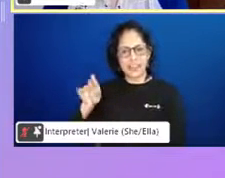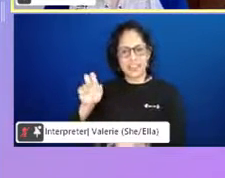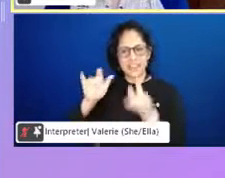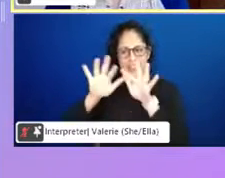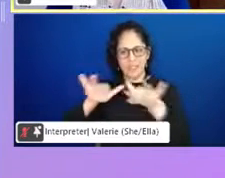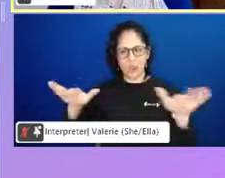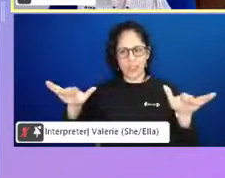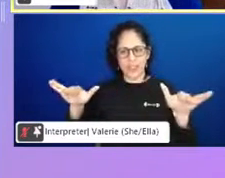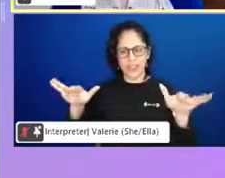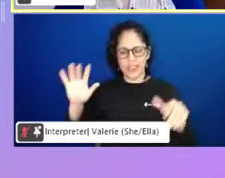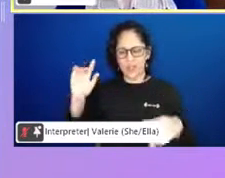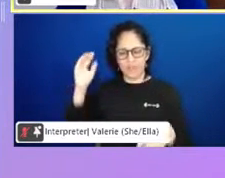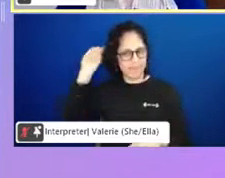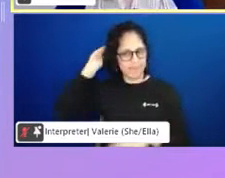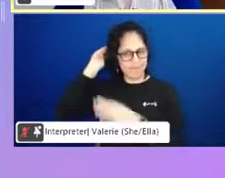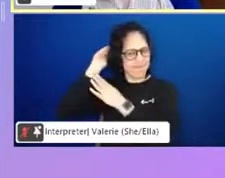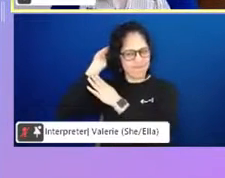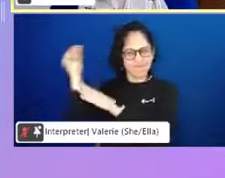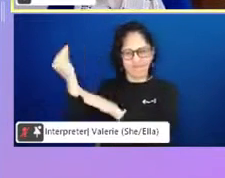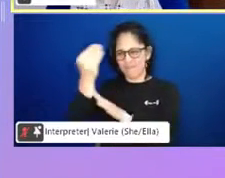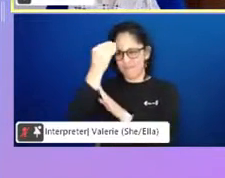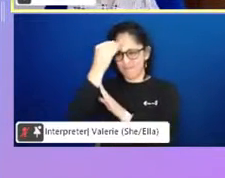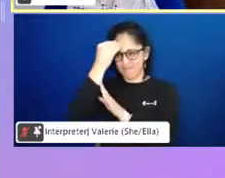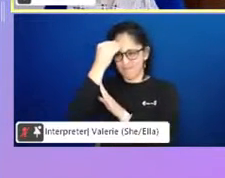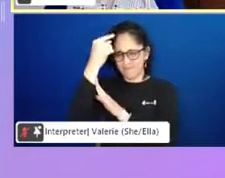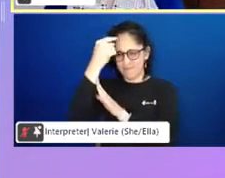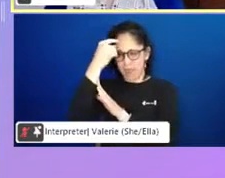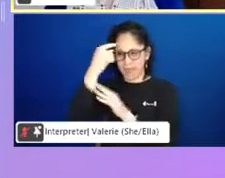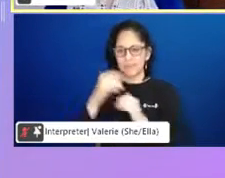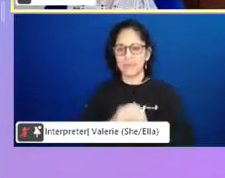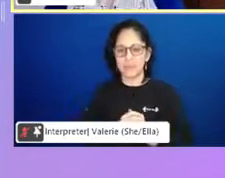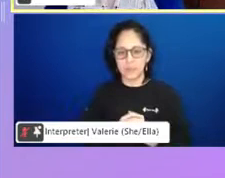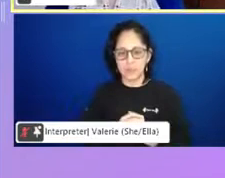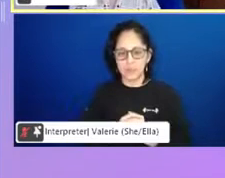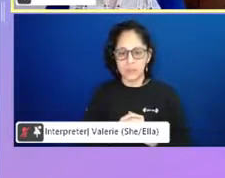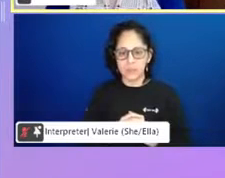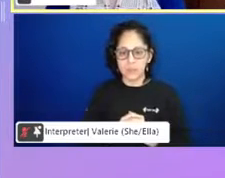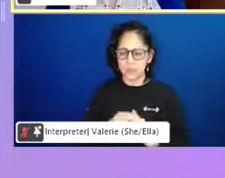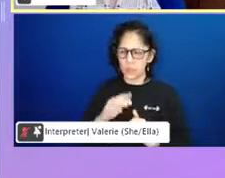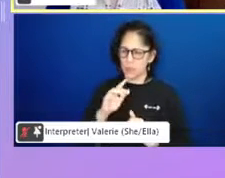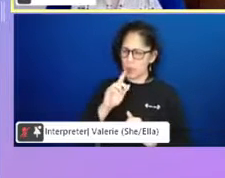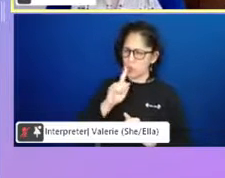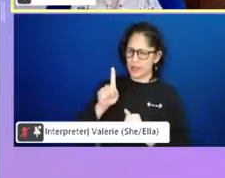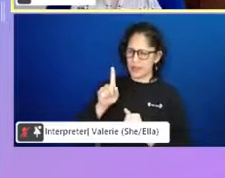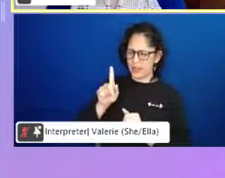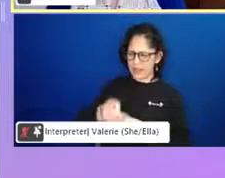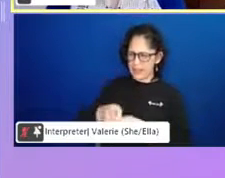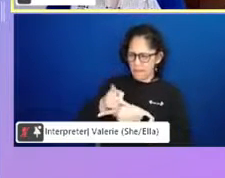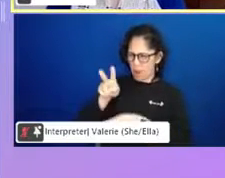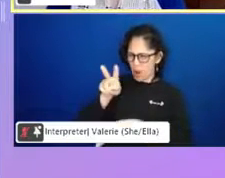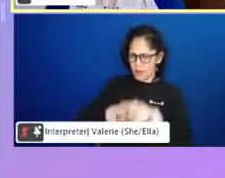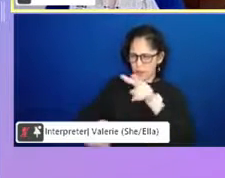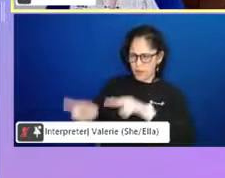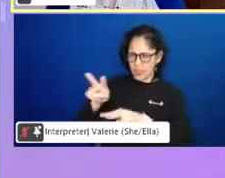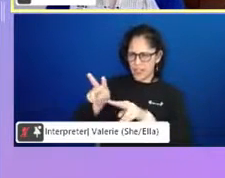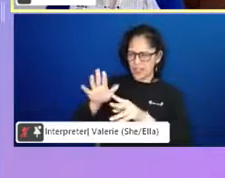individuals and groups are key to understanding someone's Behavior co-creation is a powerful tool